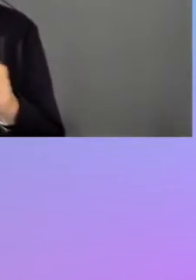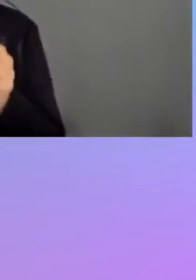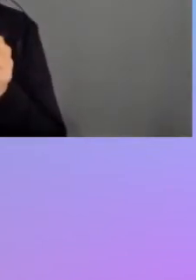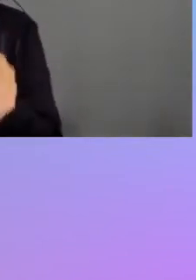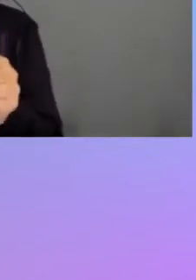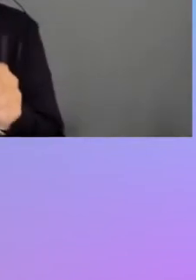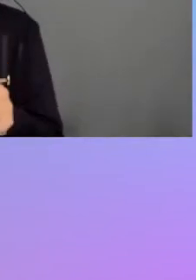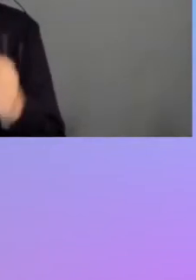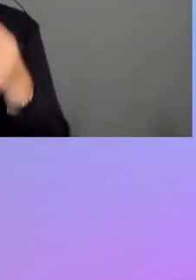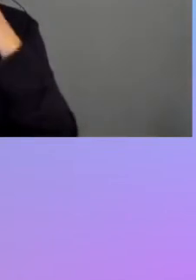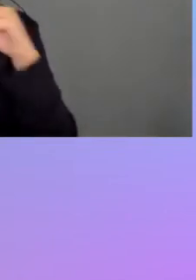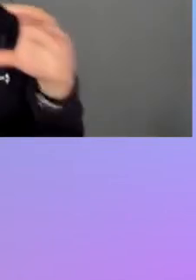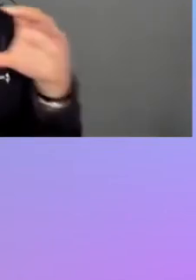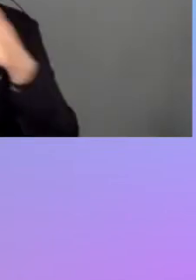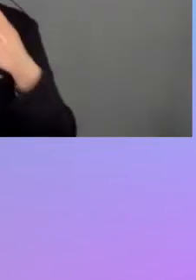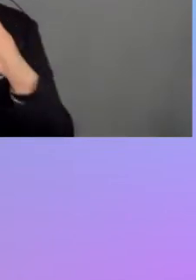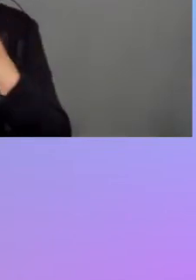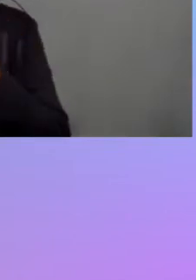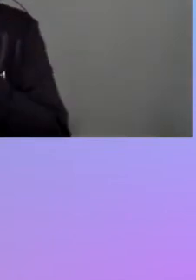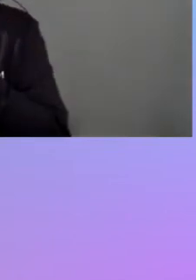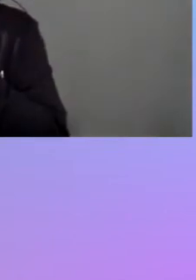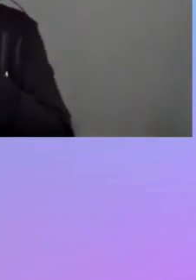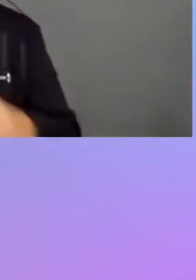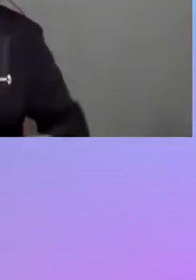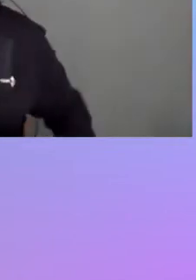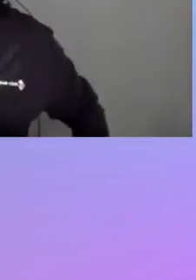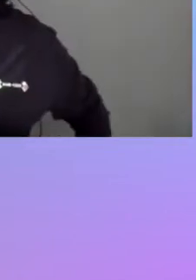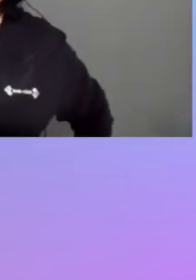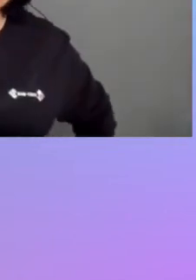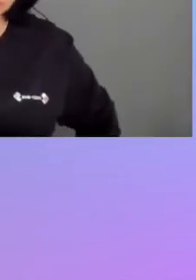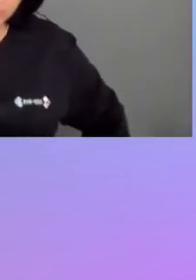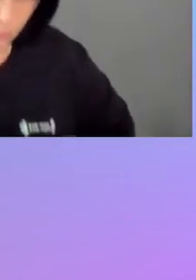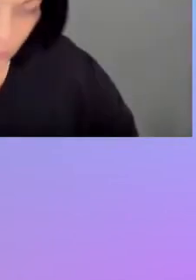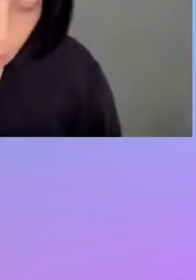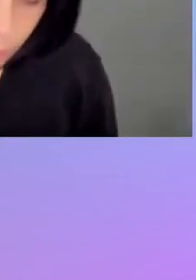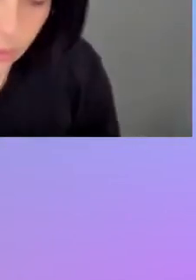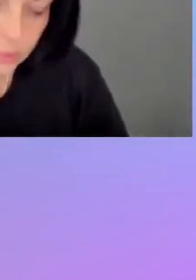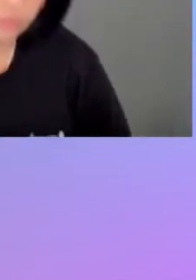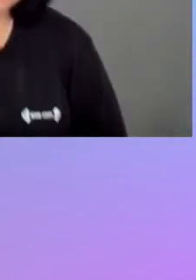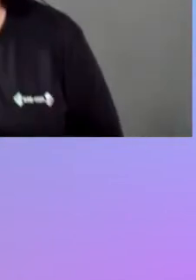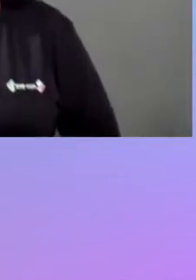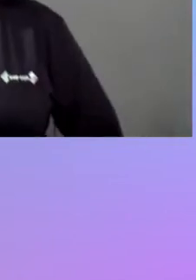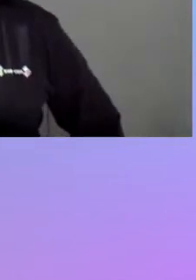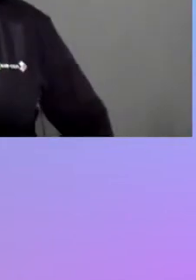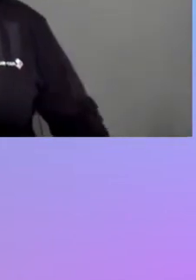goods or services business. You need to make accessible electronic information technology for me to comply